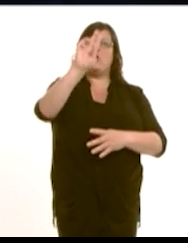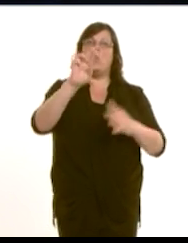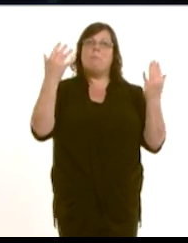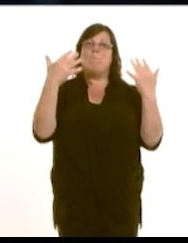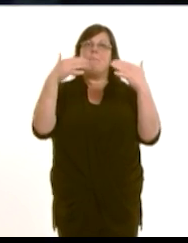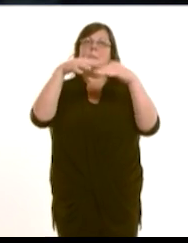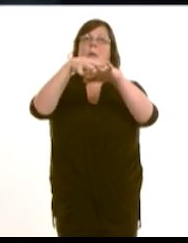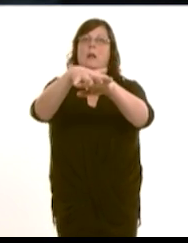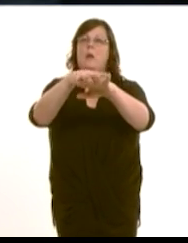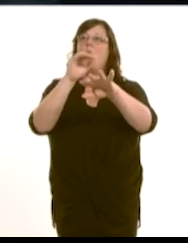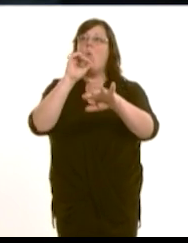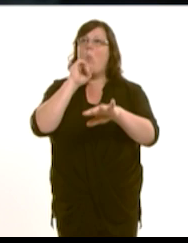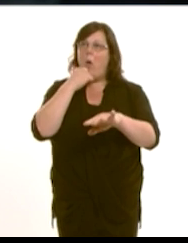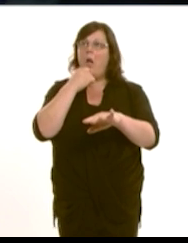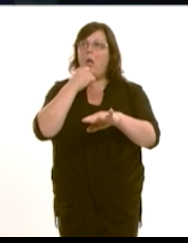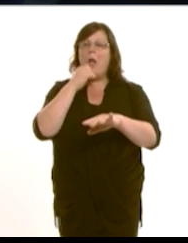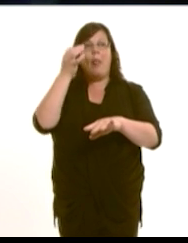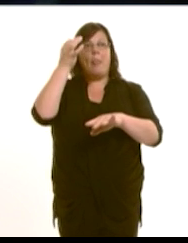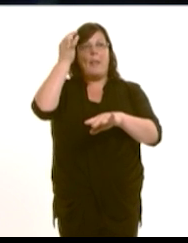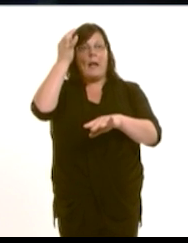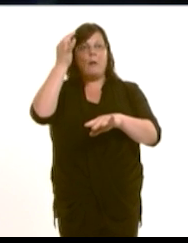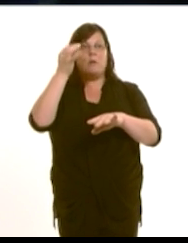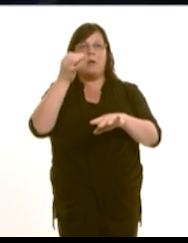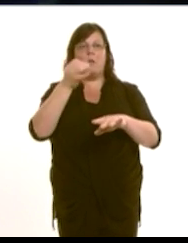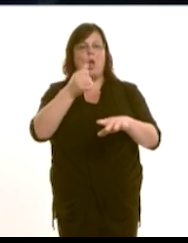are being taken forward by the council despite many objections.